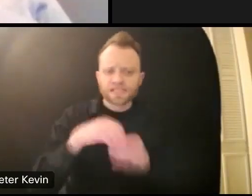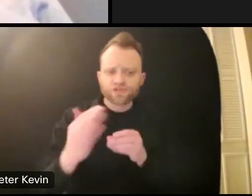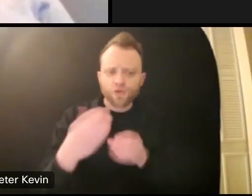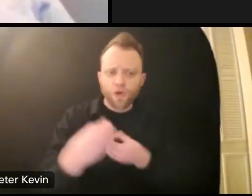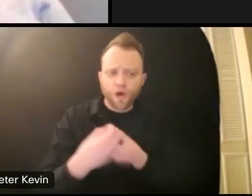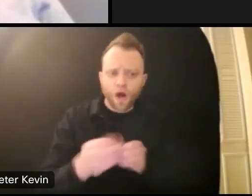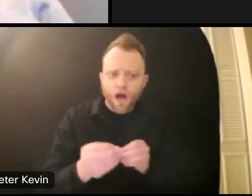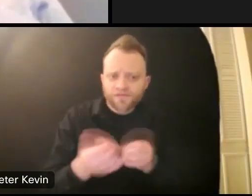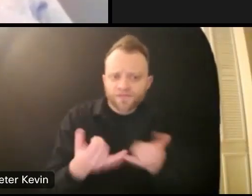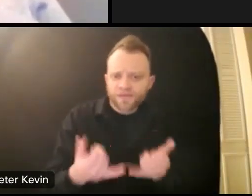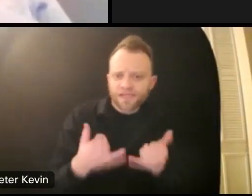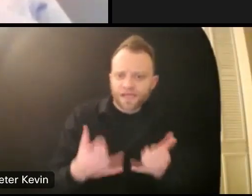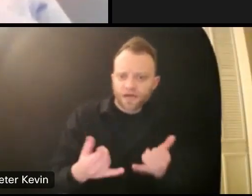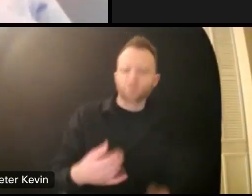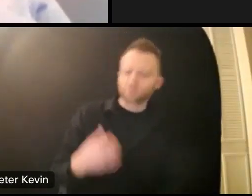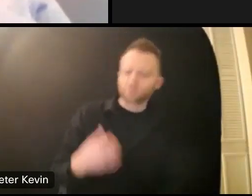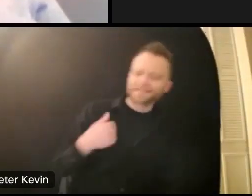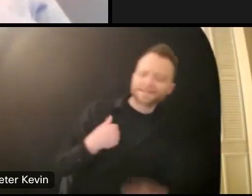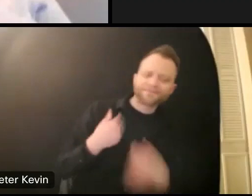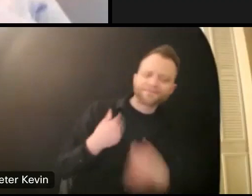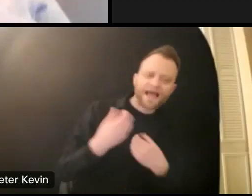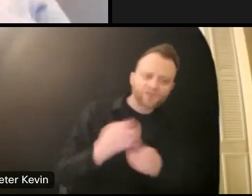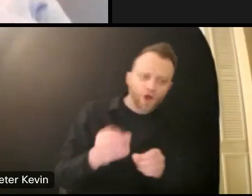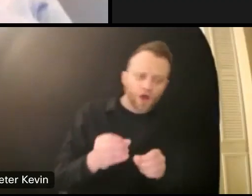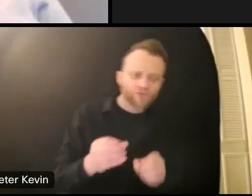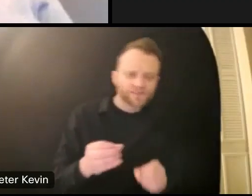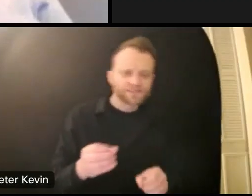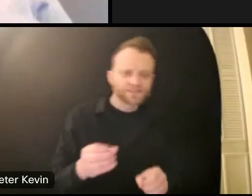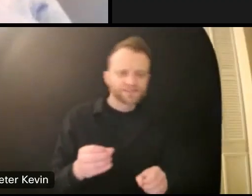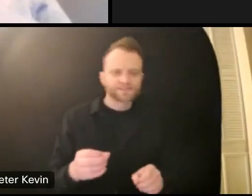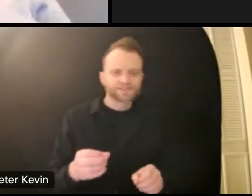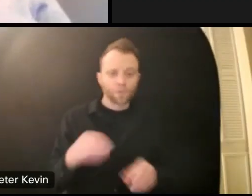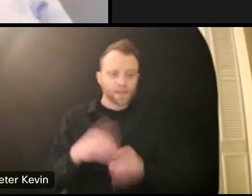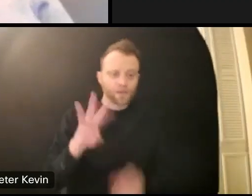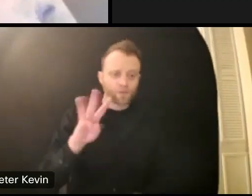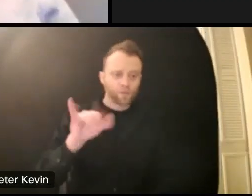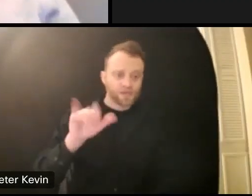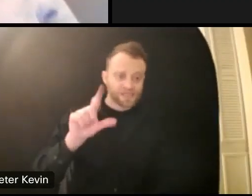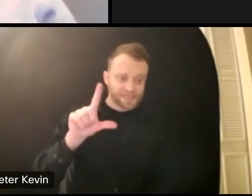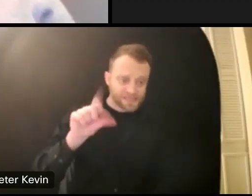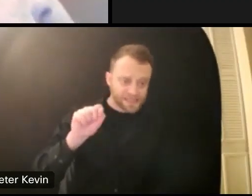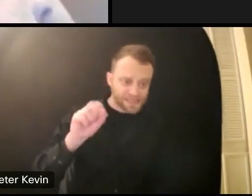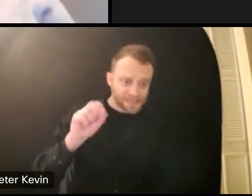have an office ... at the Wilson building. Kent is there holding down the fort today.